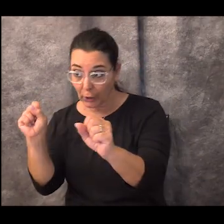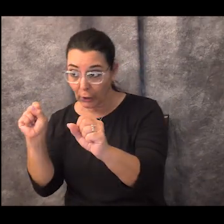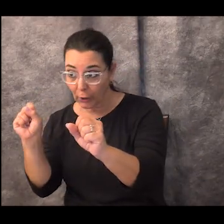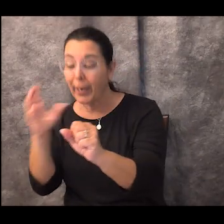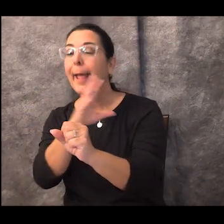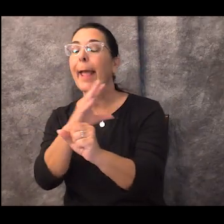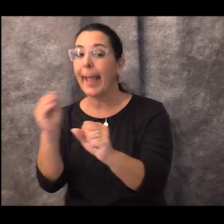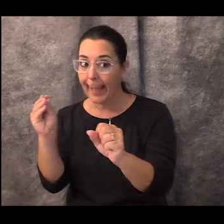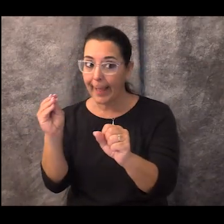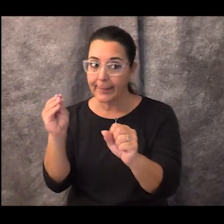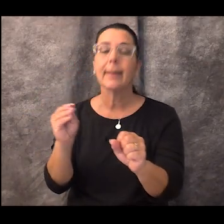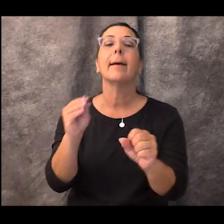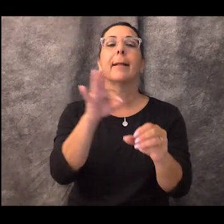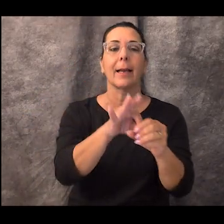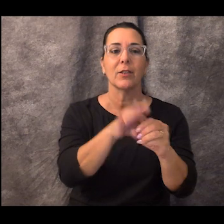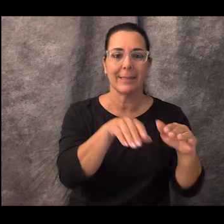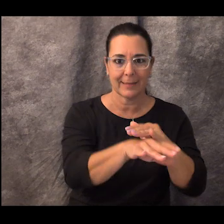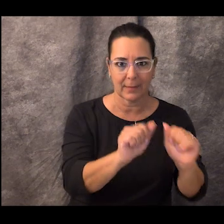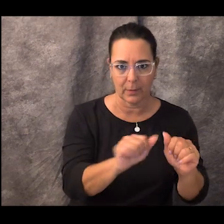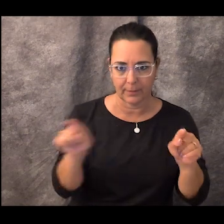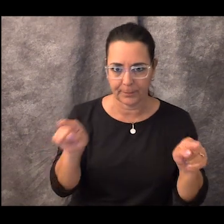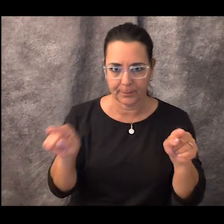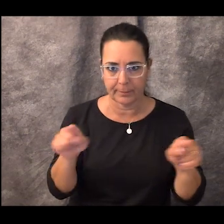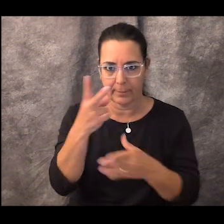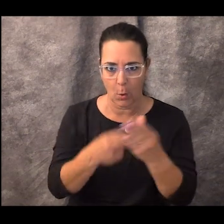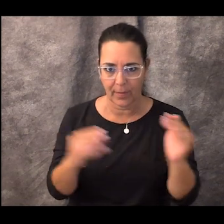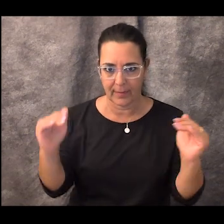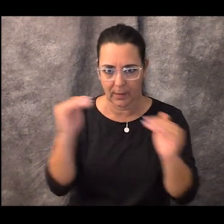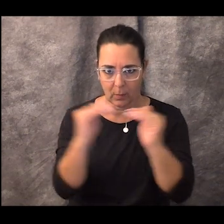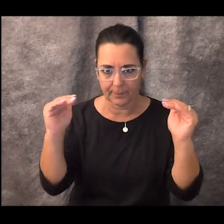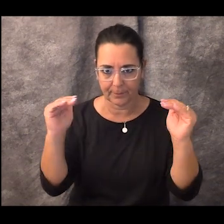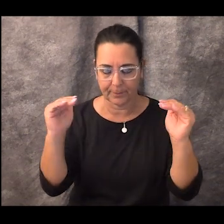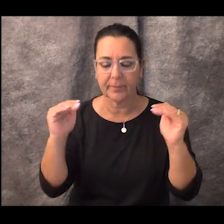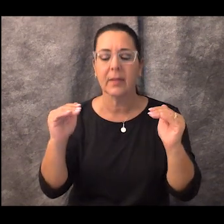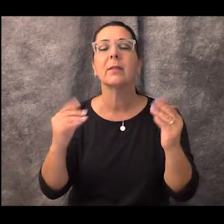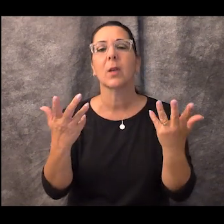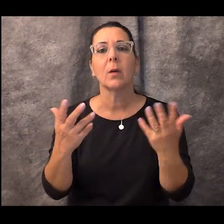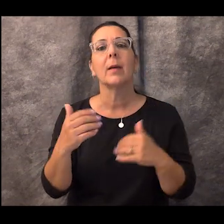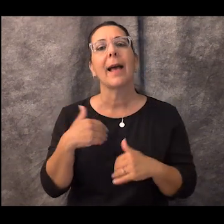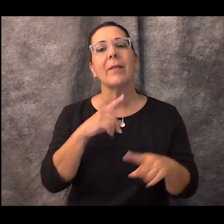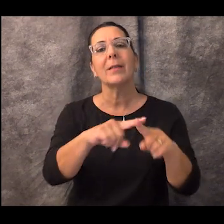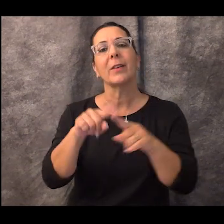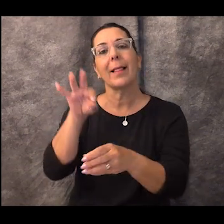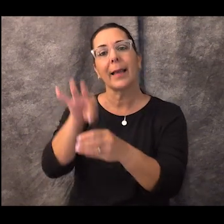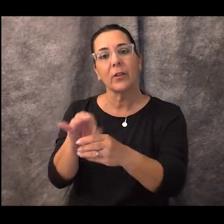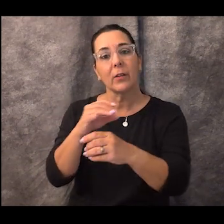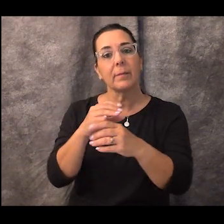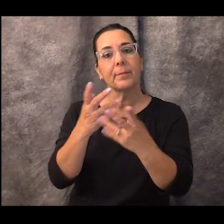They have the same goal right? The point of these, like election security measures, to make sure that our elections are fair